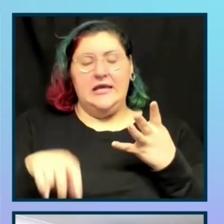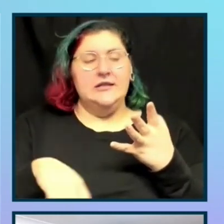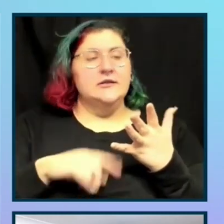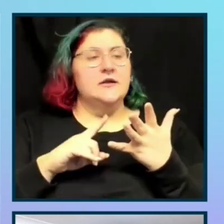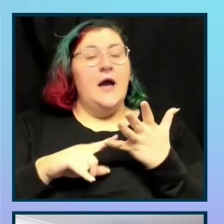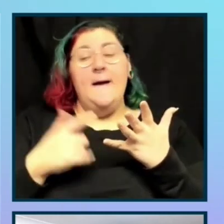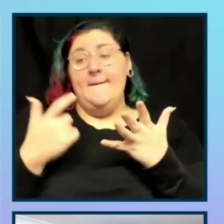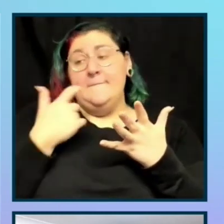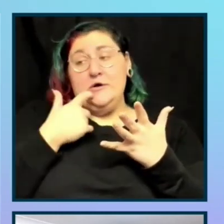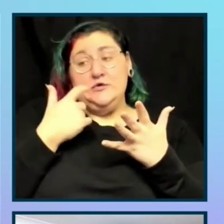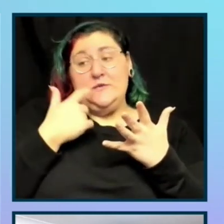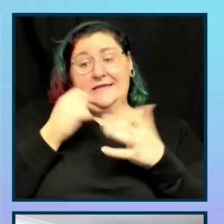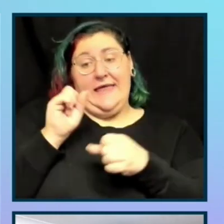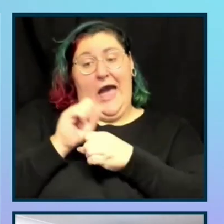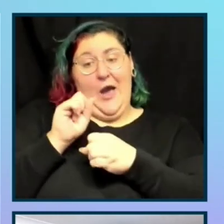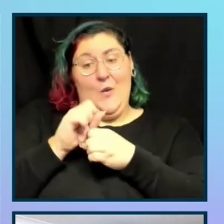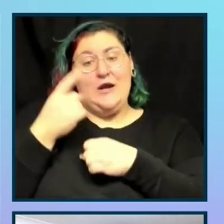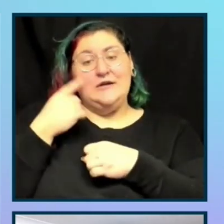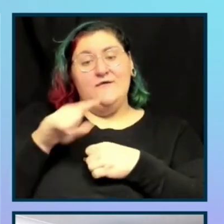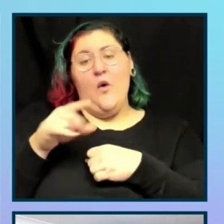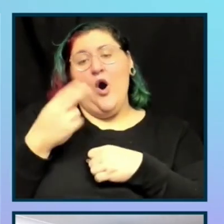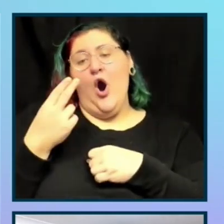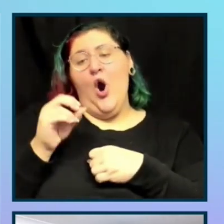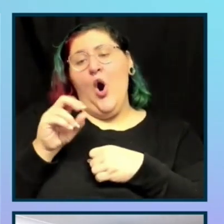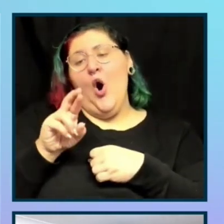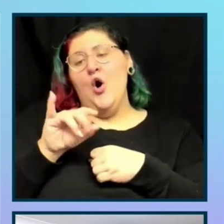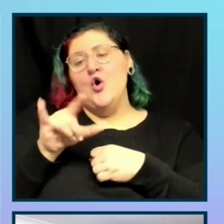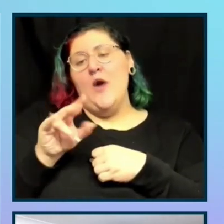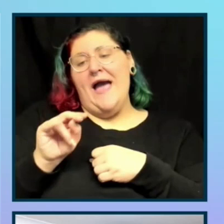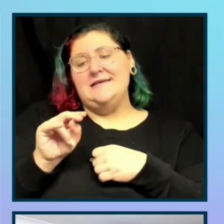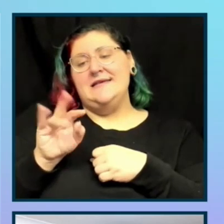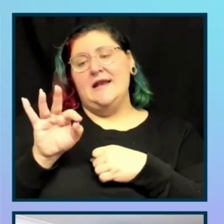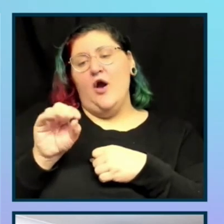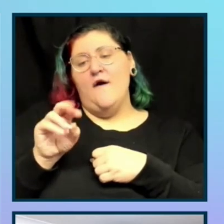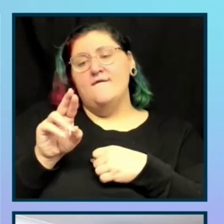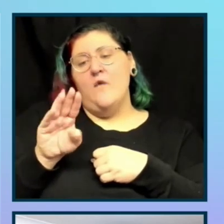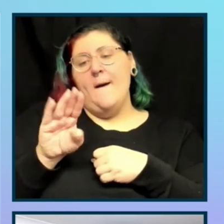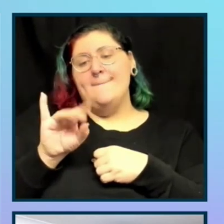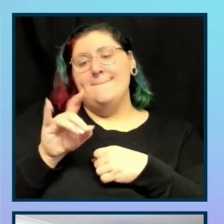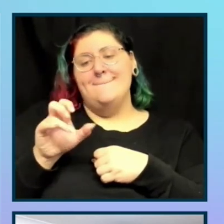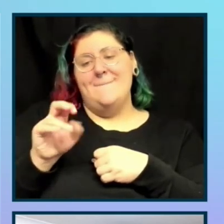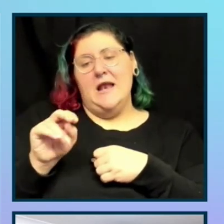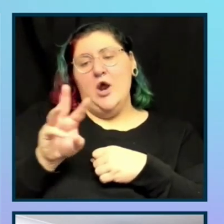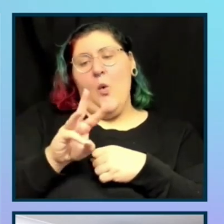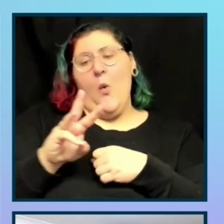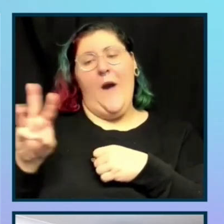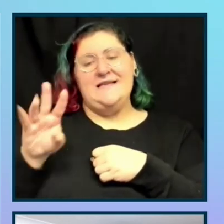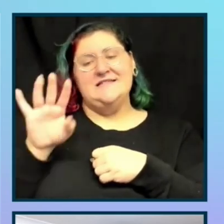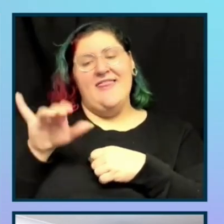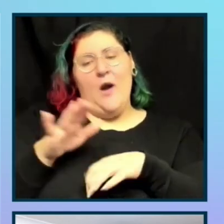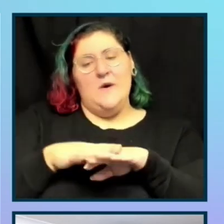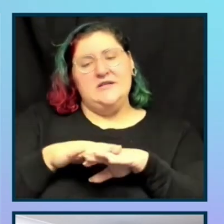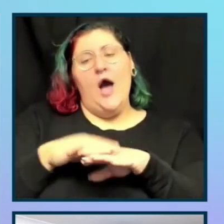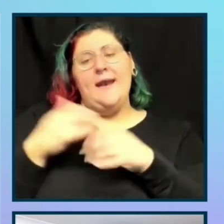was actually for Horizon Forbidden West on the PlayStation. So that was a massive thing to be able to be involved in.